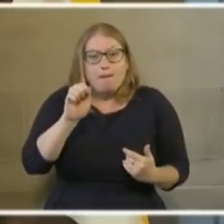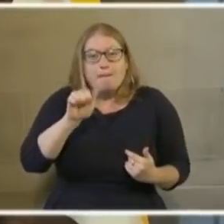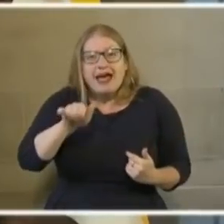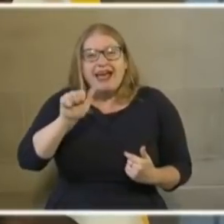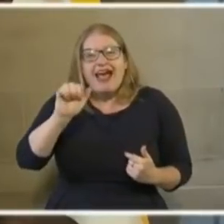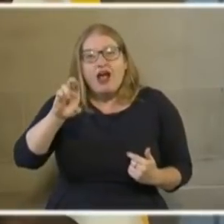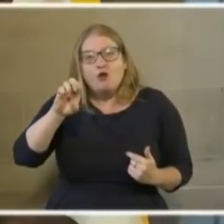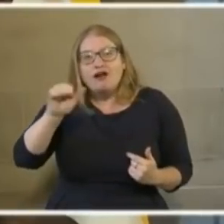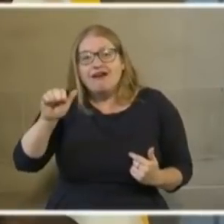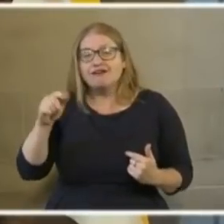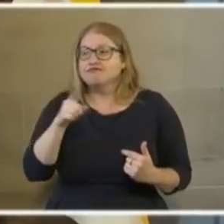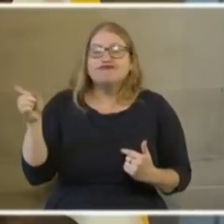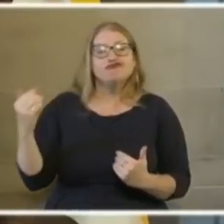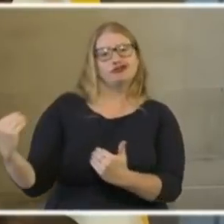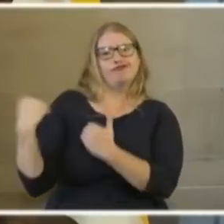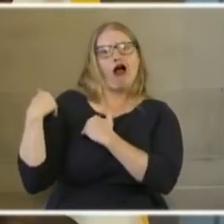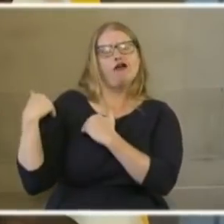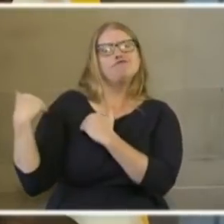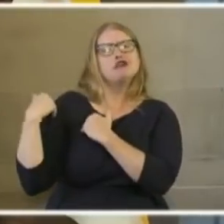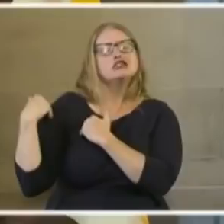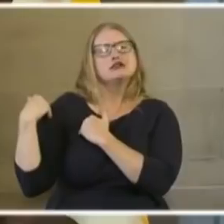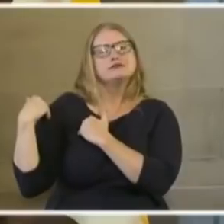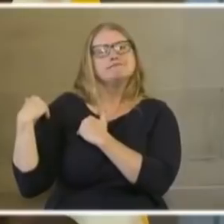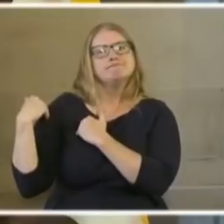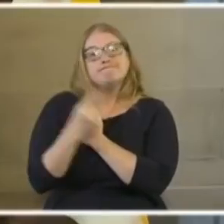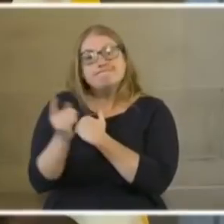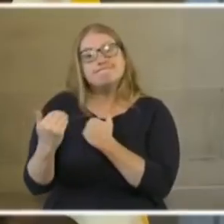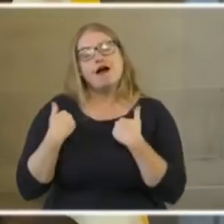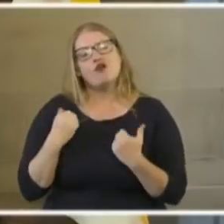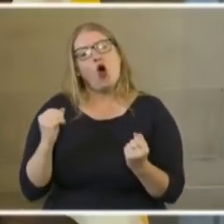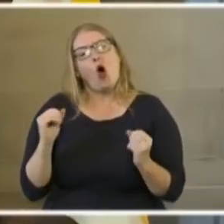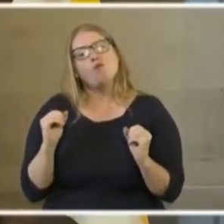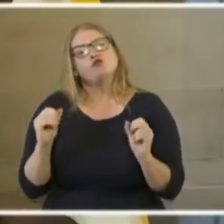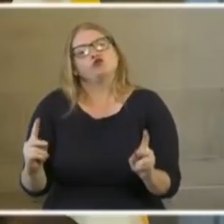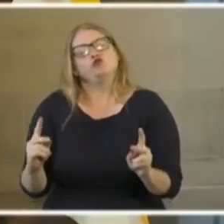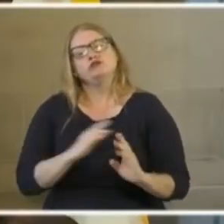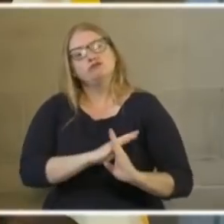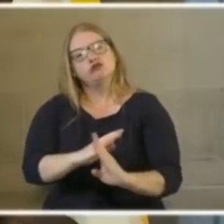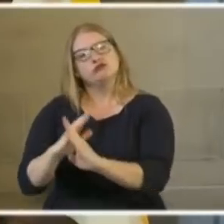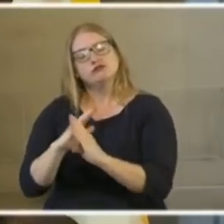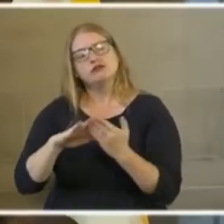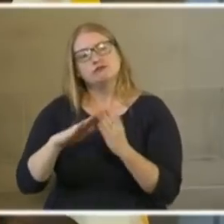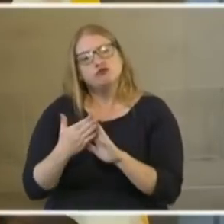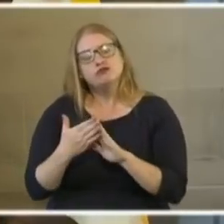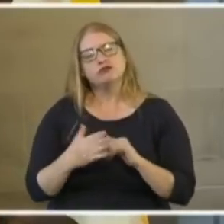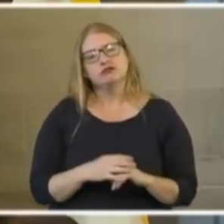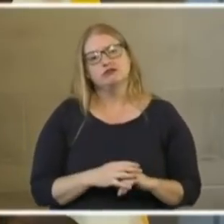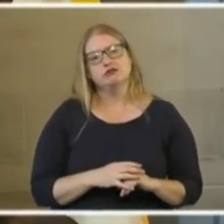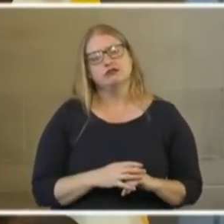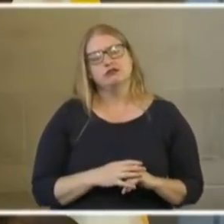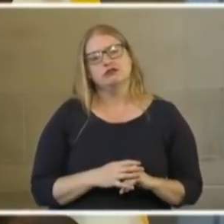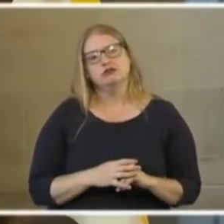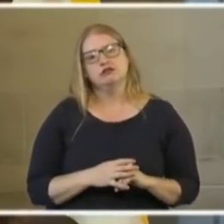YOU CAN USE THEM, TOO, TO GUIDE YOUR DECISIONS. AGAIN, EVERYONE IN SAN FRANCISCO AND IN THE BAY AREA